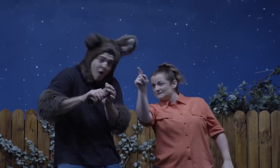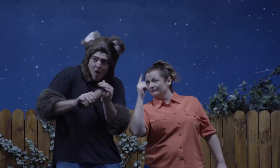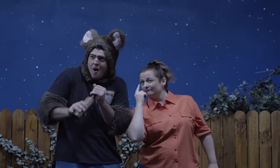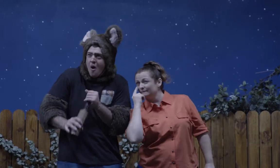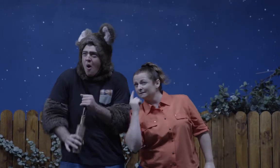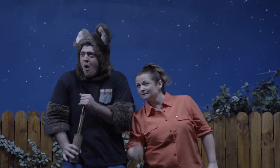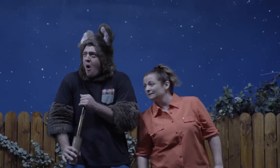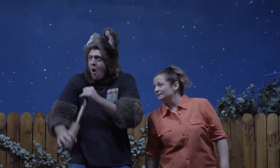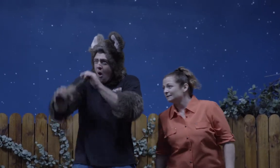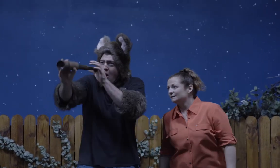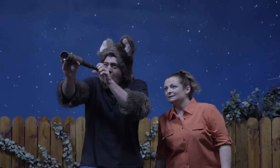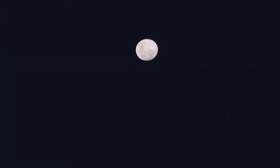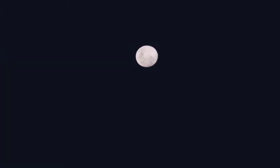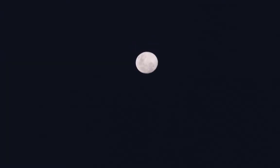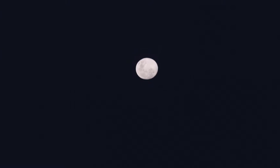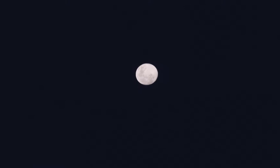Yes, have a look. See if you can see the moon.